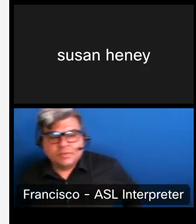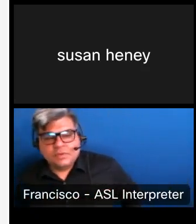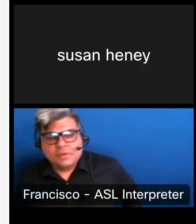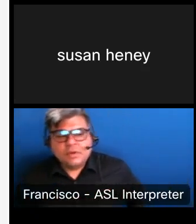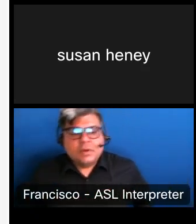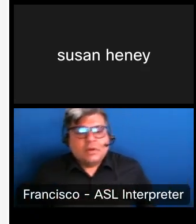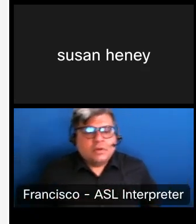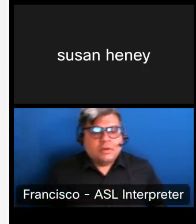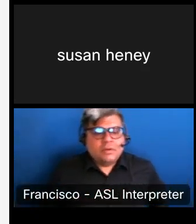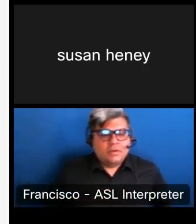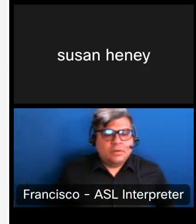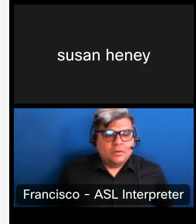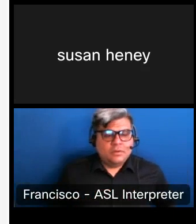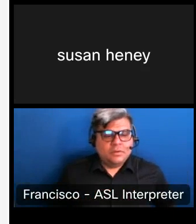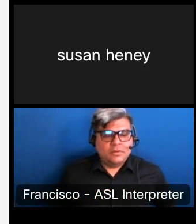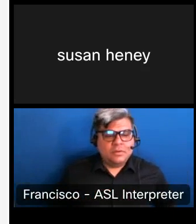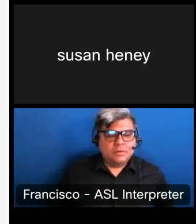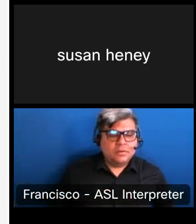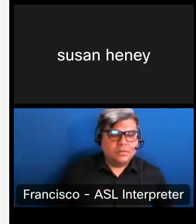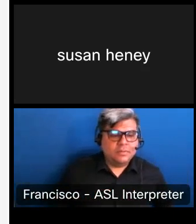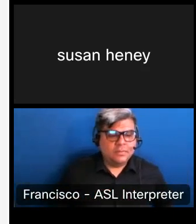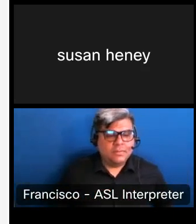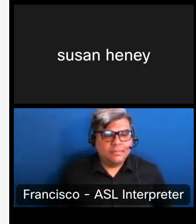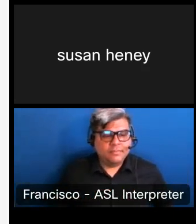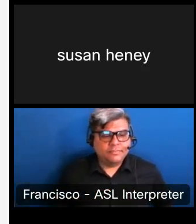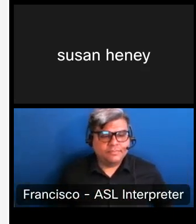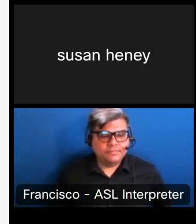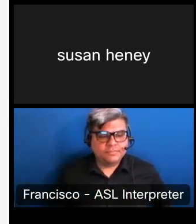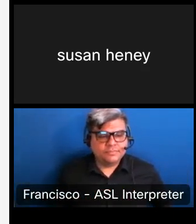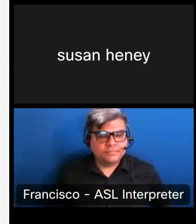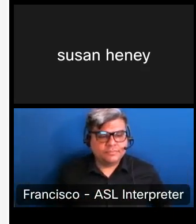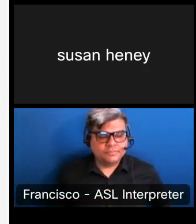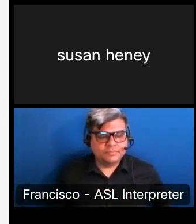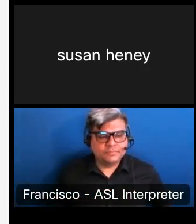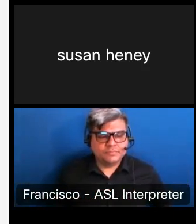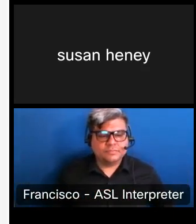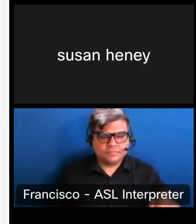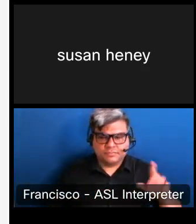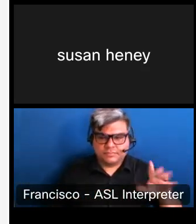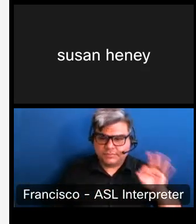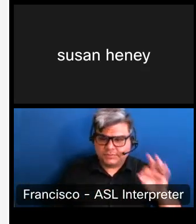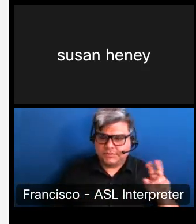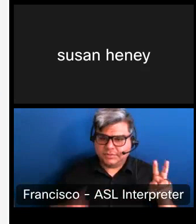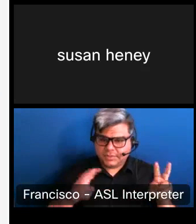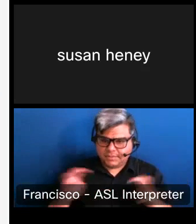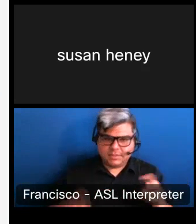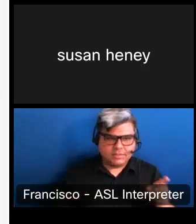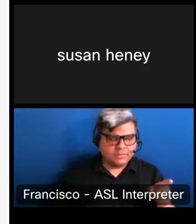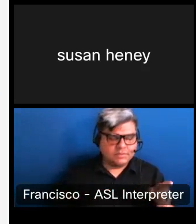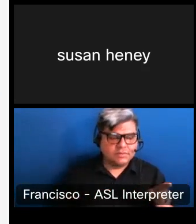and I need to go back over to the left and select Topics. I need to select Race and Ethnicity,